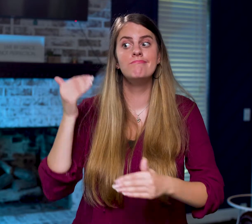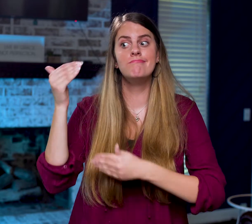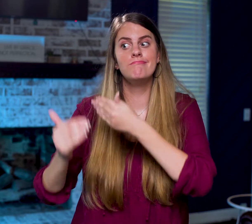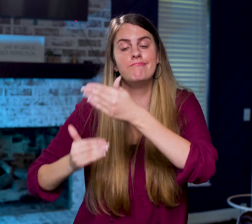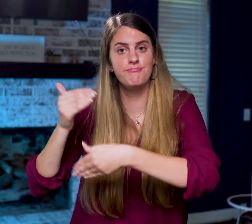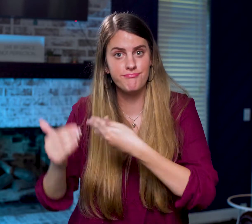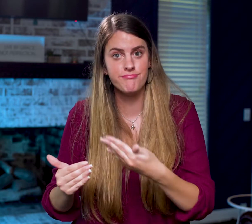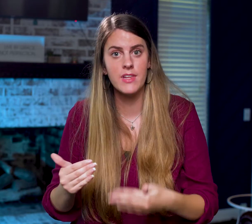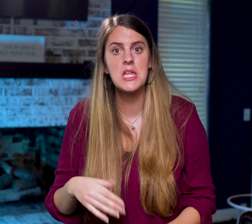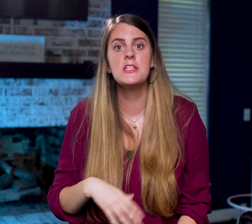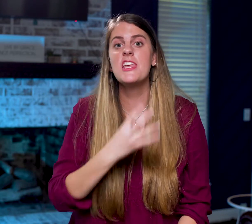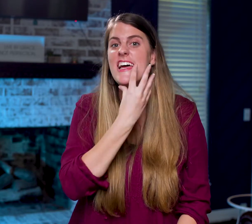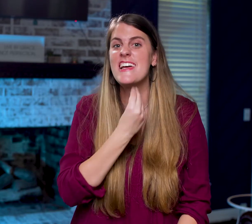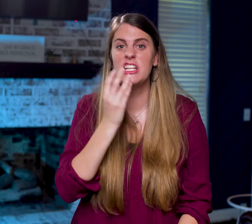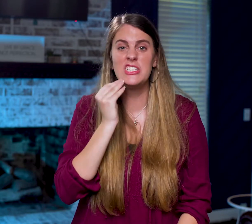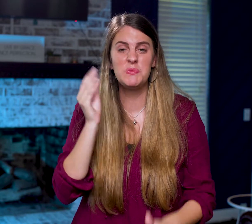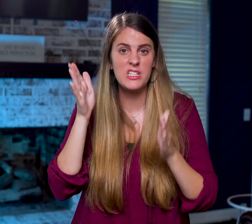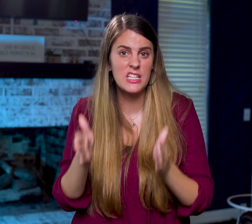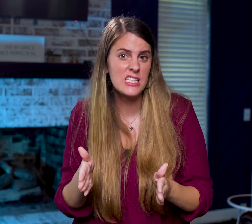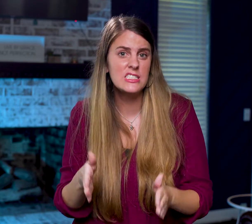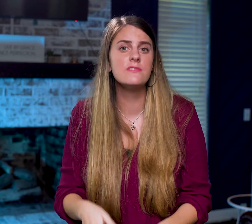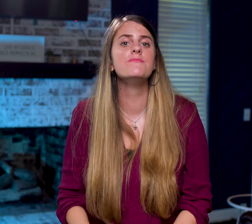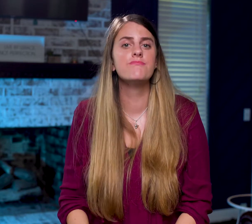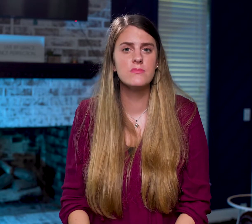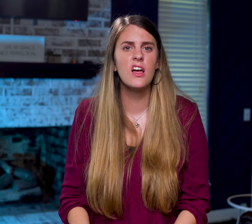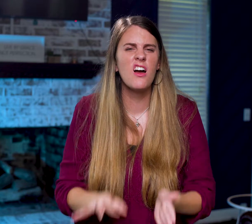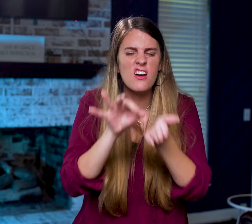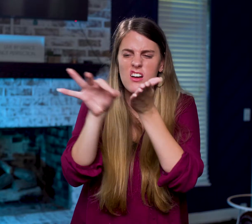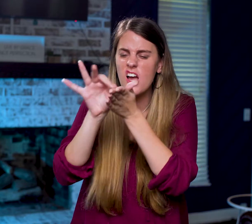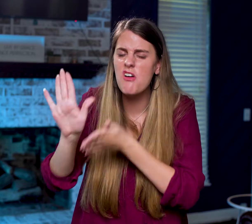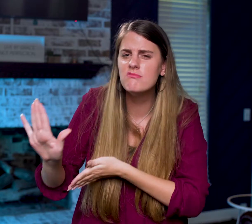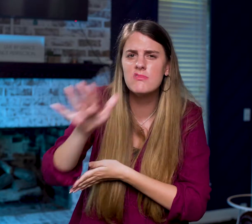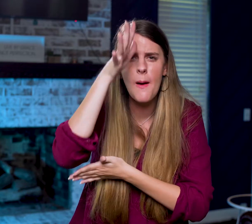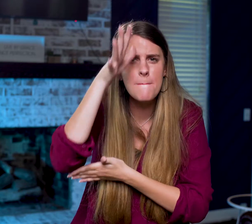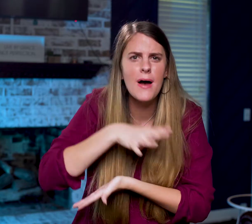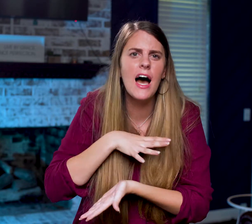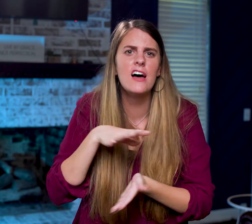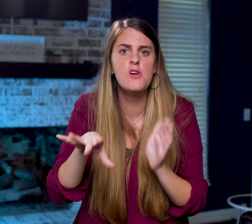Afterward, the Israelites count their men